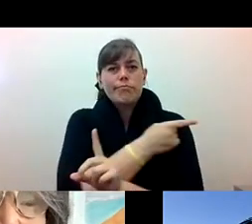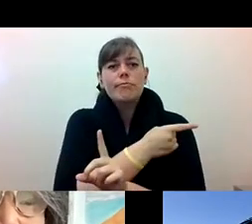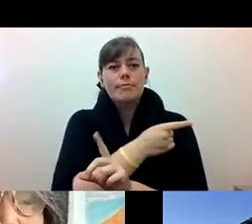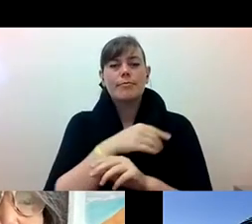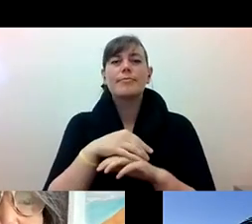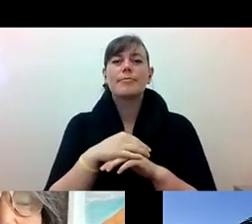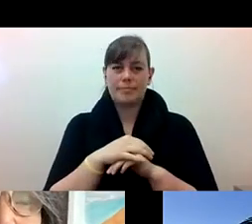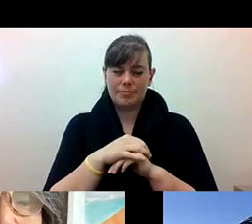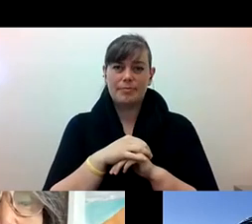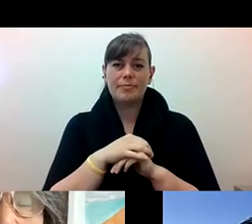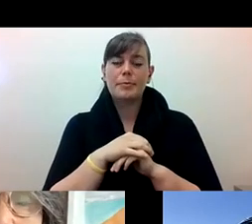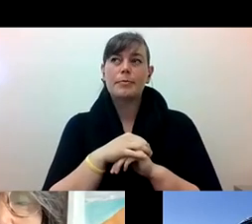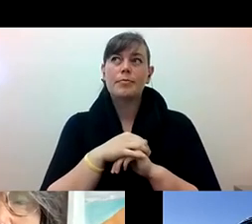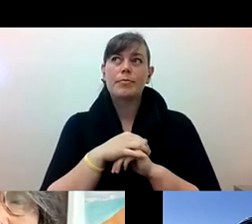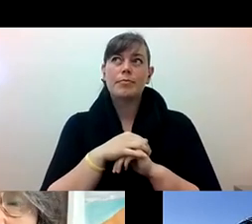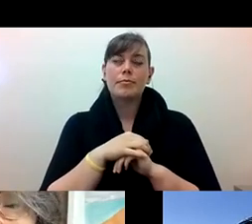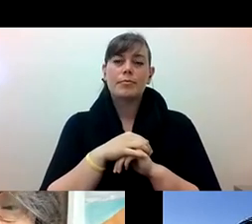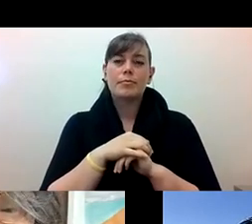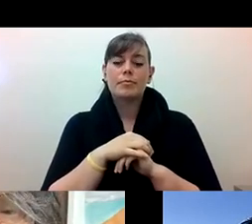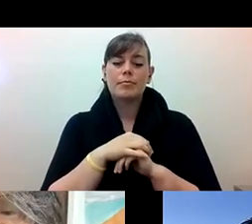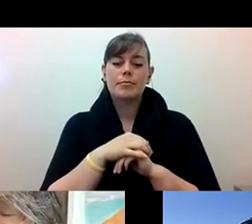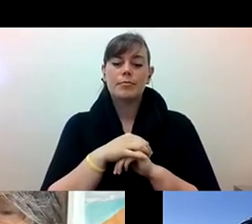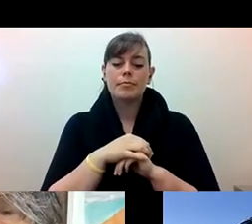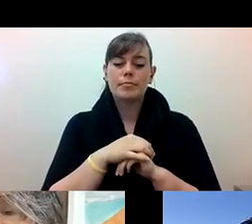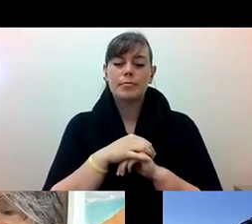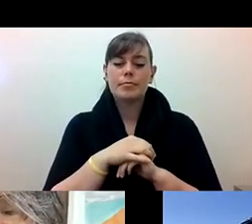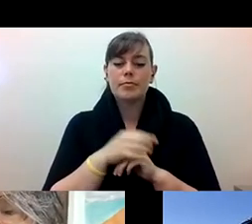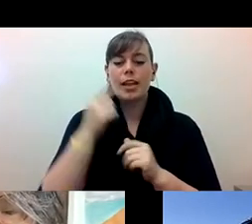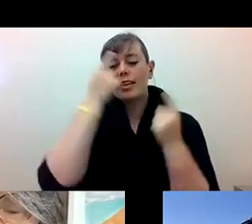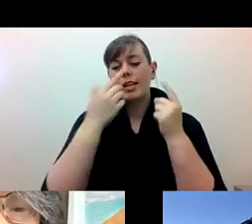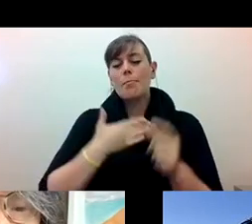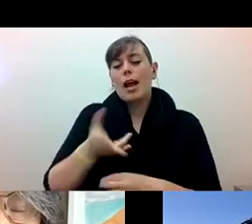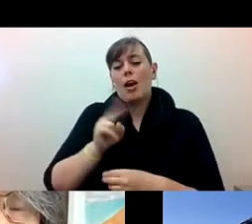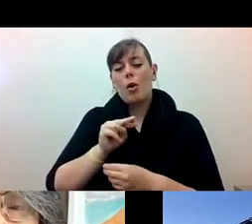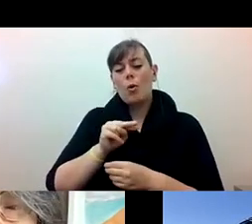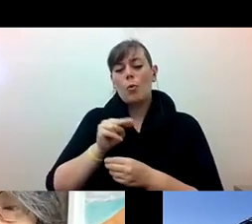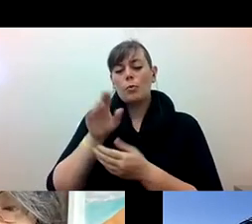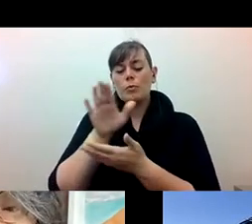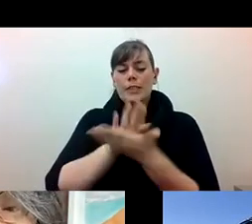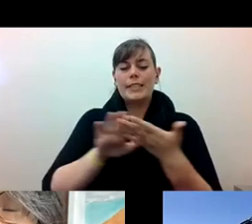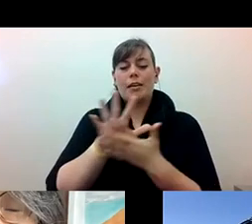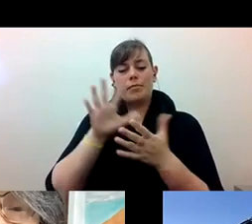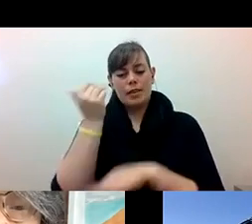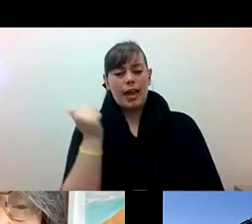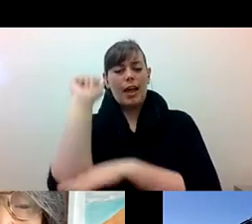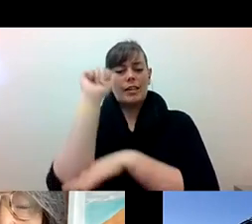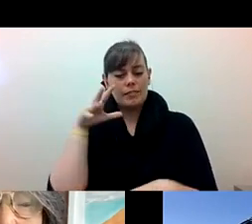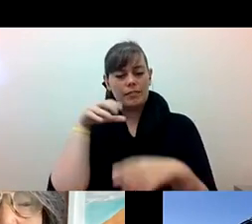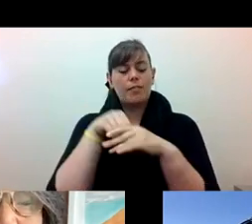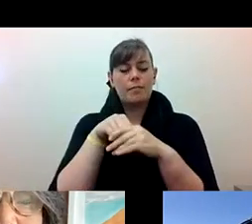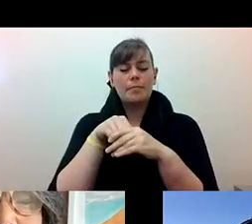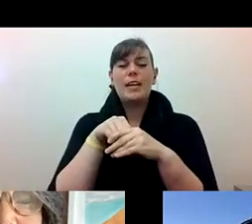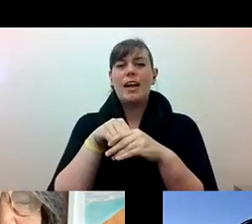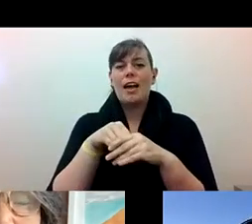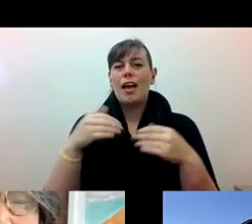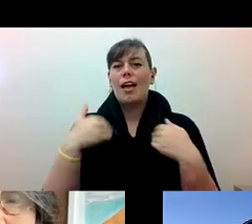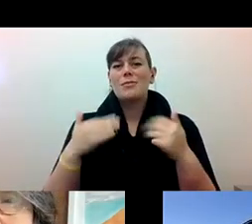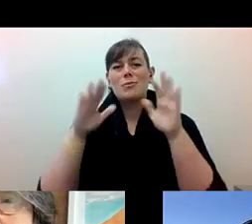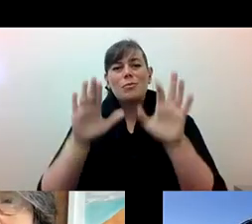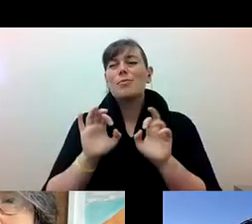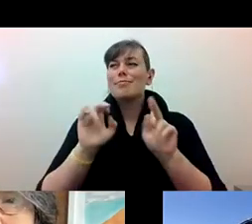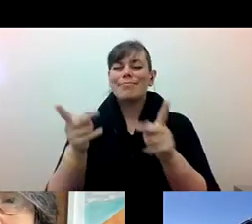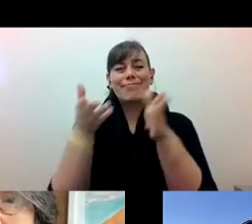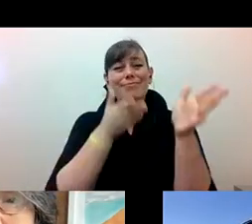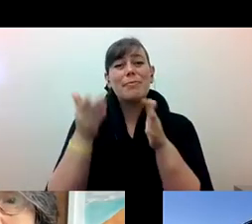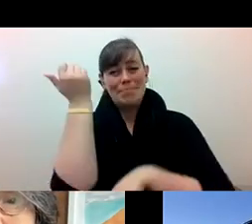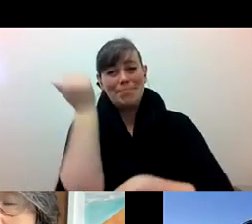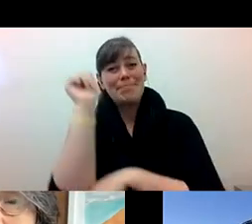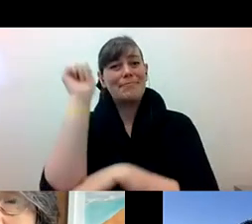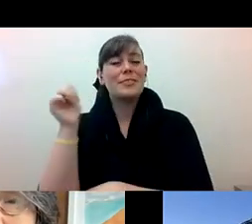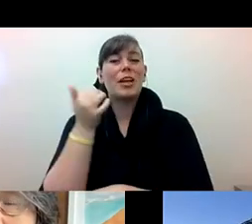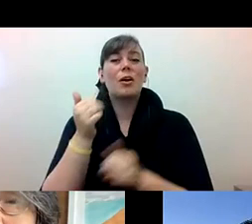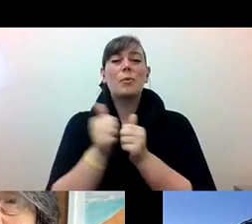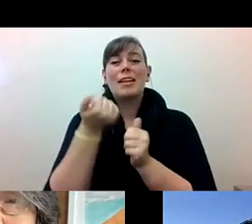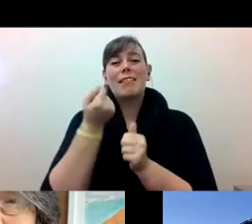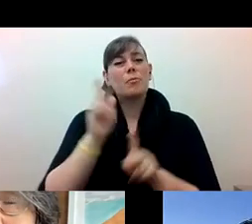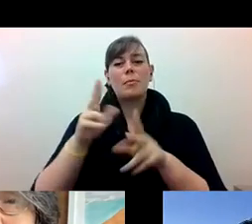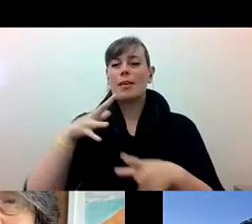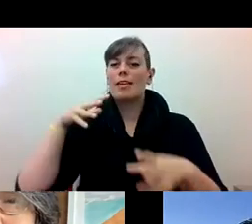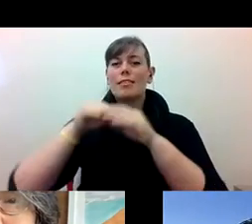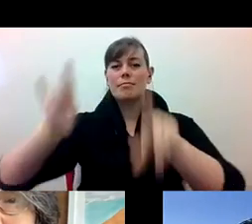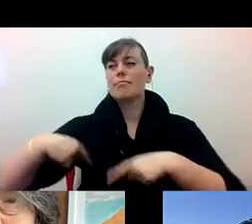Katherine Lee: I think in another sense, in terms of my own campus activism, you know I've had the great opportunity to actually be able to organize with some of these veterans of the Asian American movement. So when I was at Berkeley,